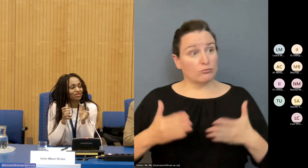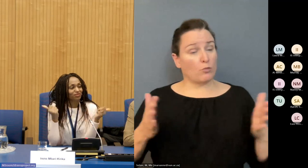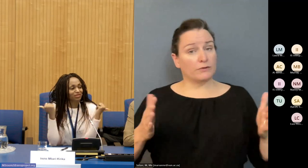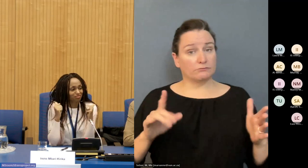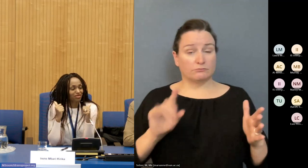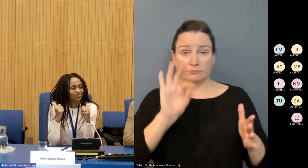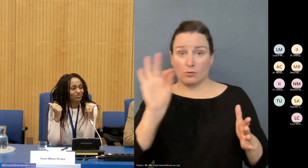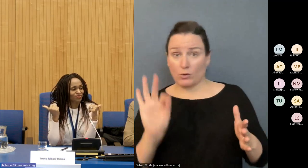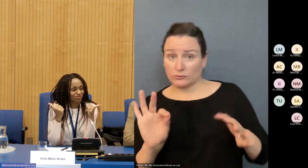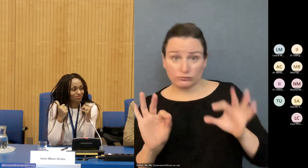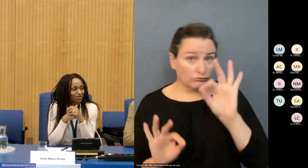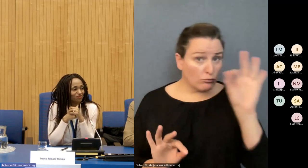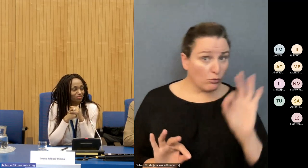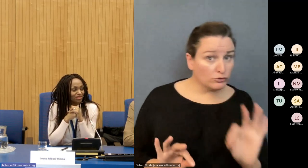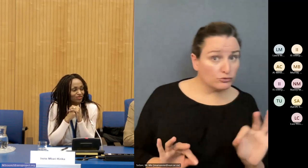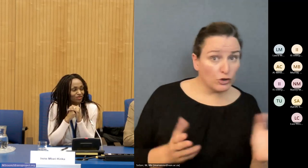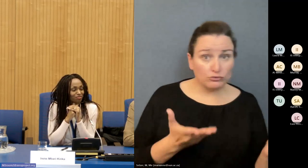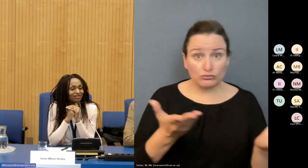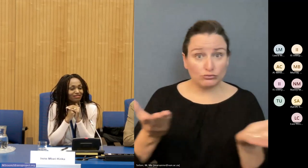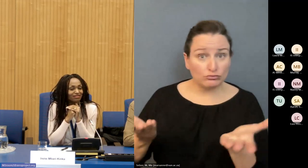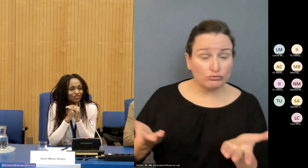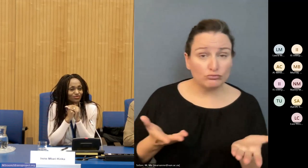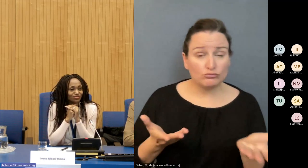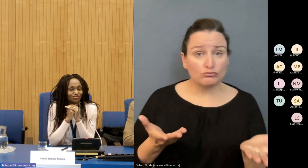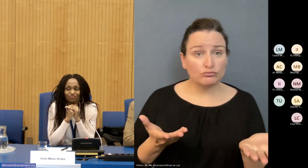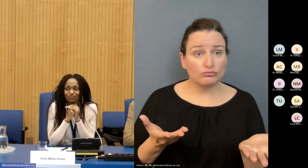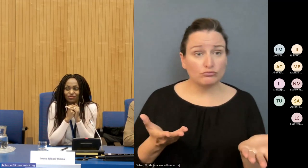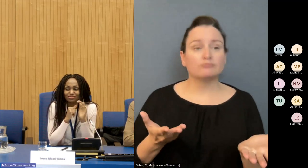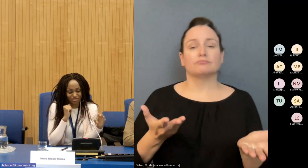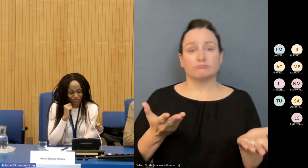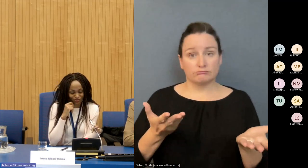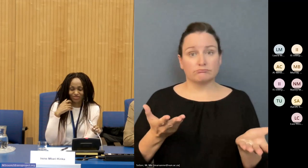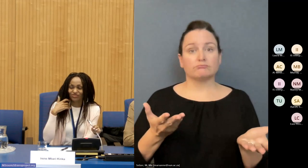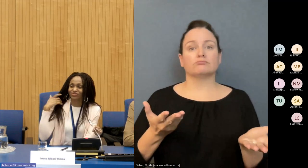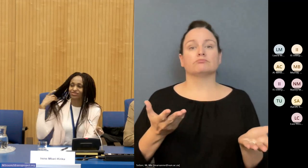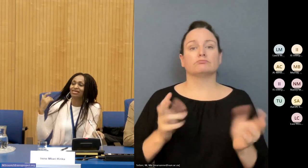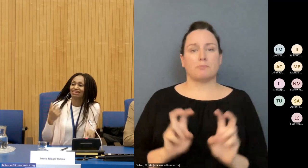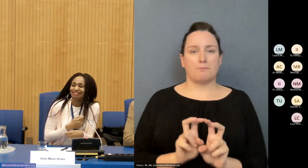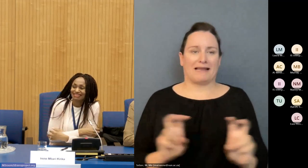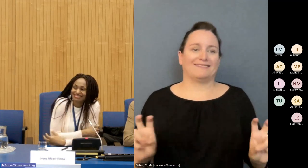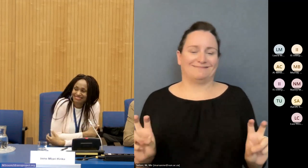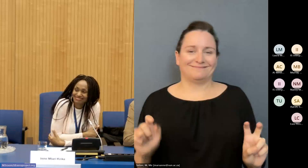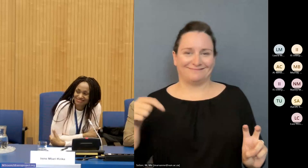and then we will get back to everyone else on the panel to form some additional questions. Yes,